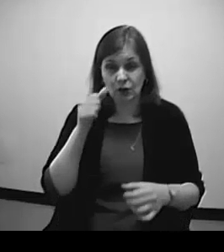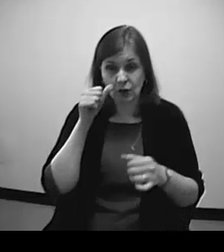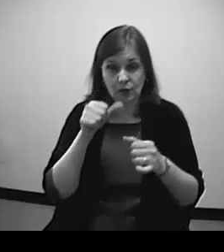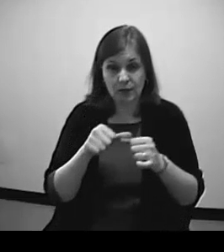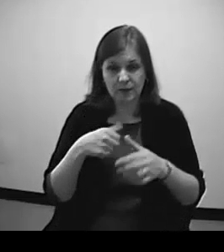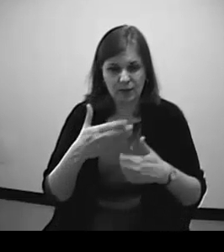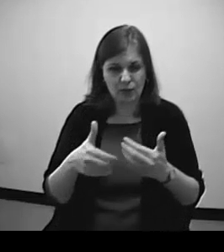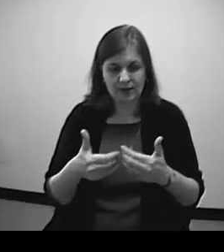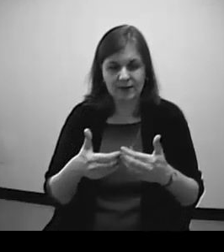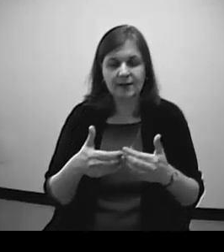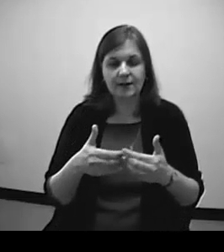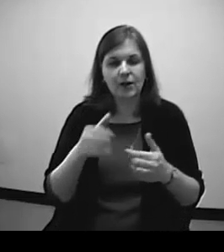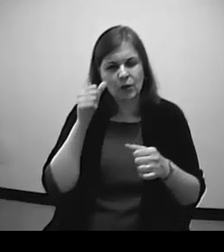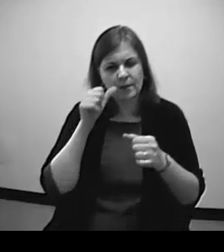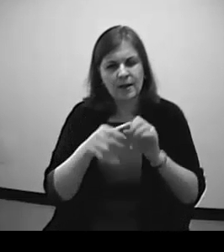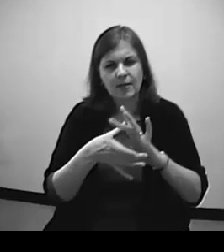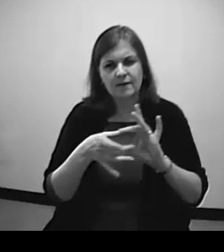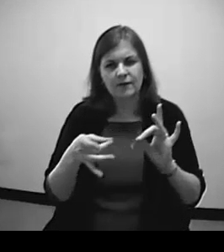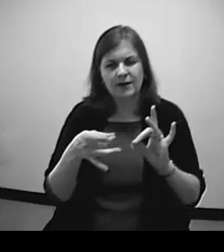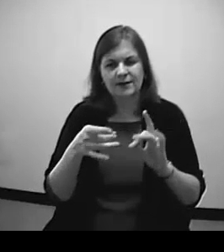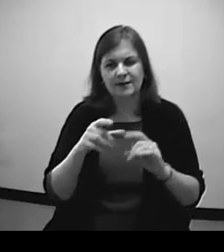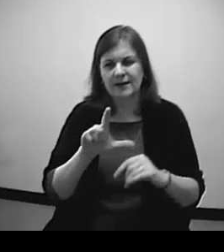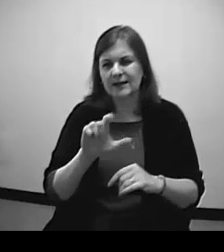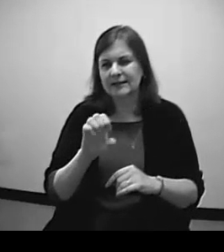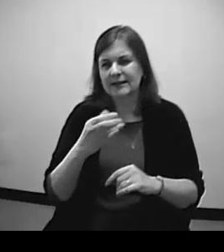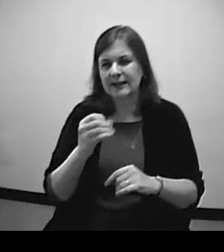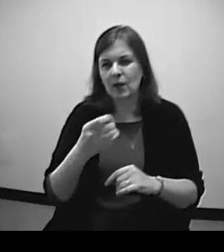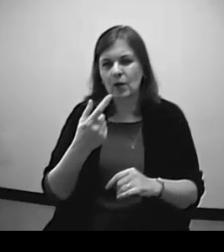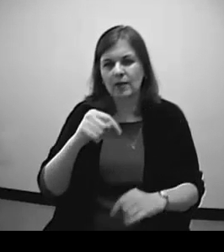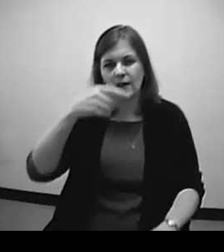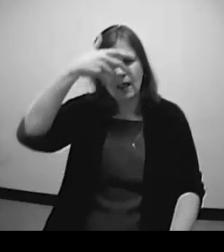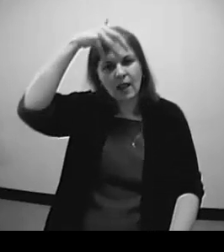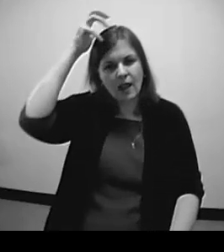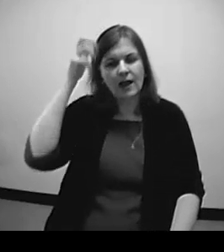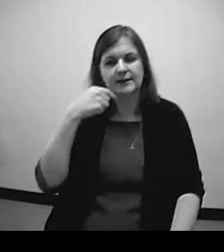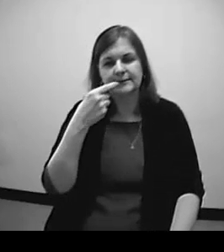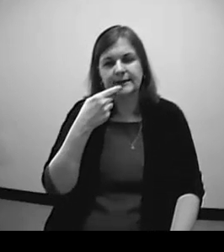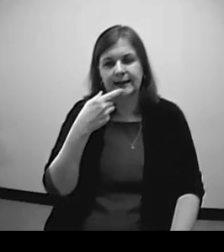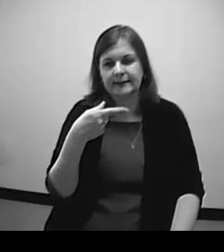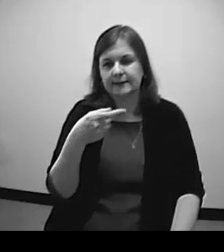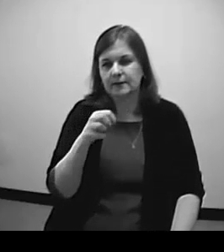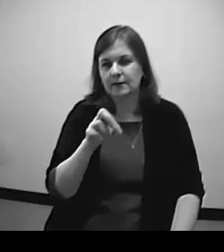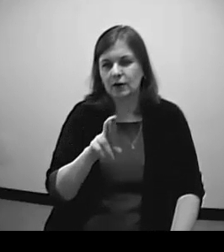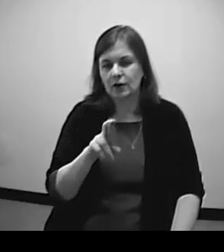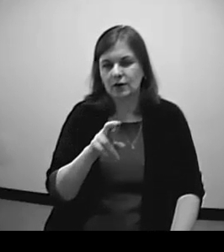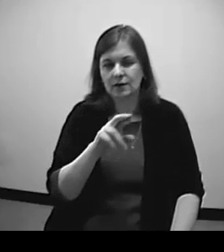the shortcut for this remember is the phrase Leo the lion goes Ger